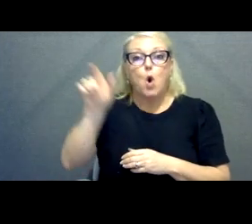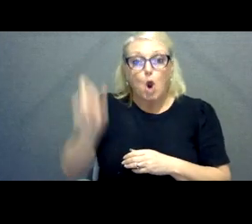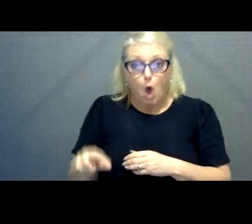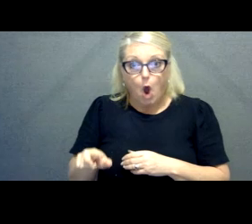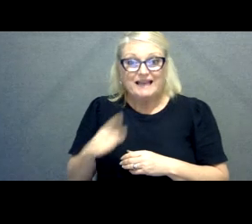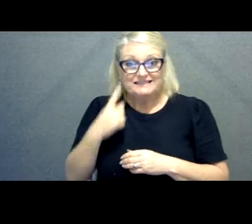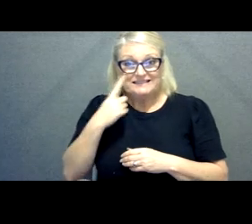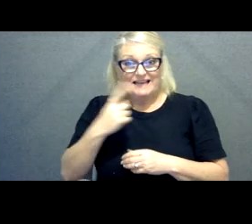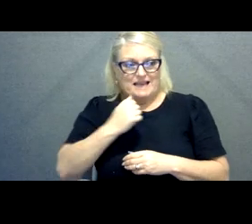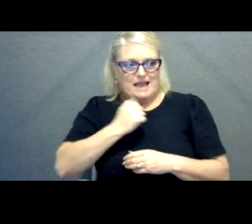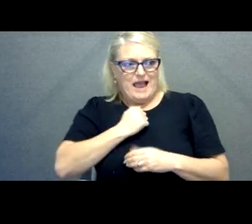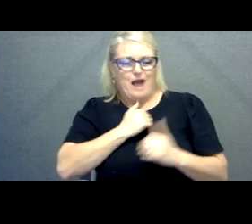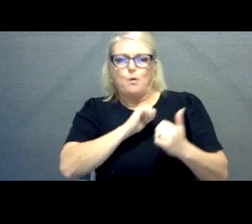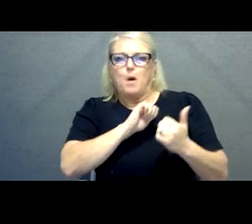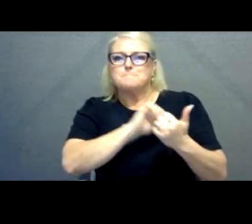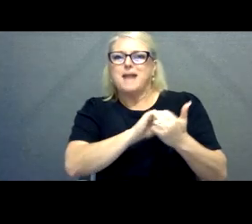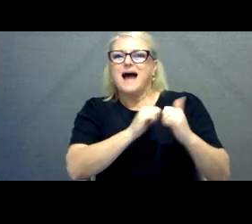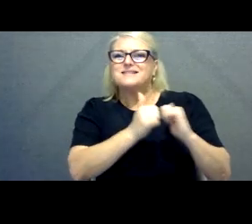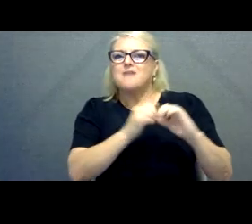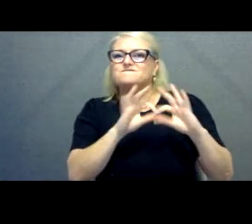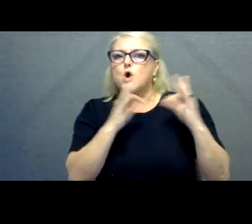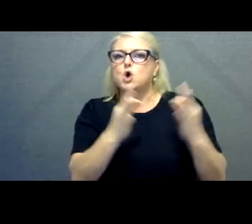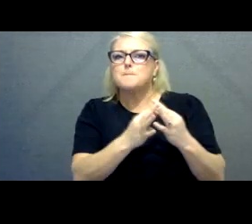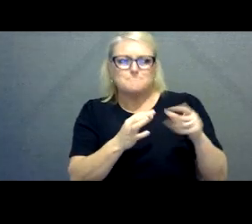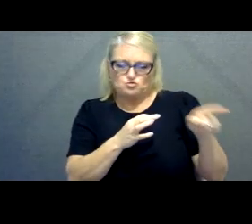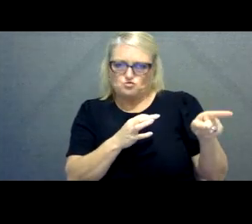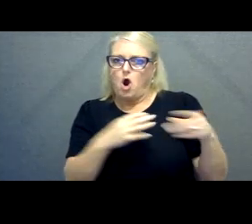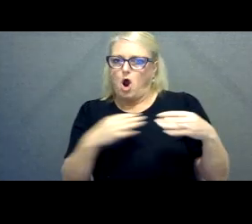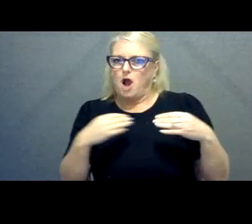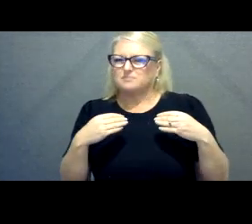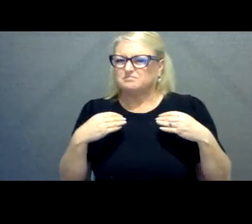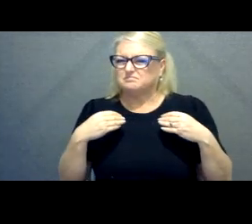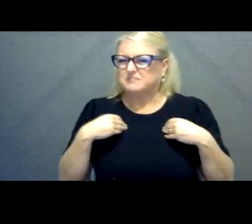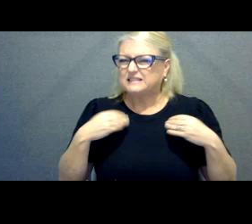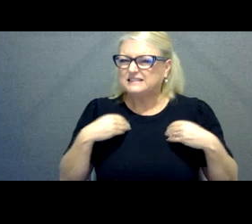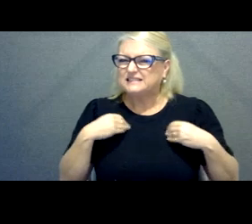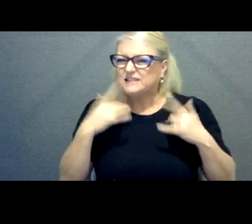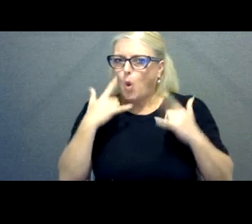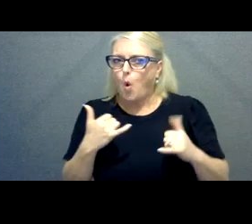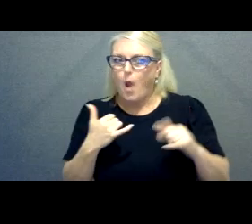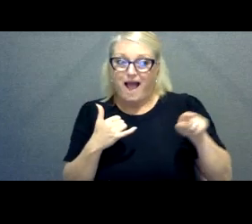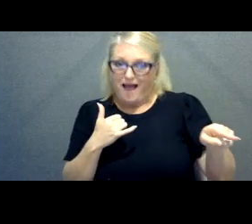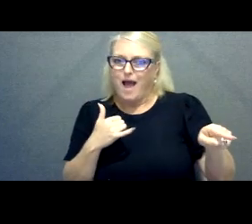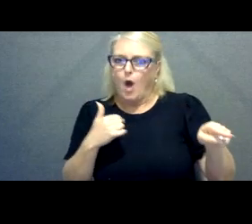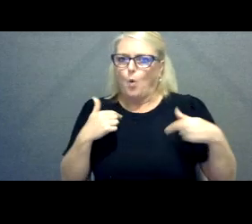um there is a list on our website as well about who partners with us so you can also direct the